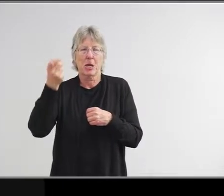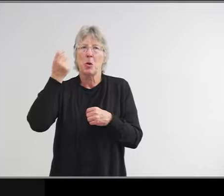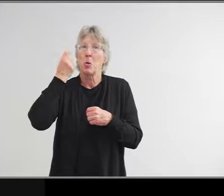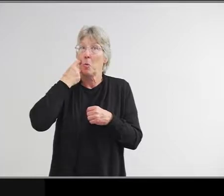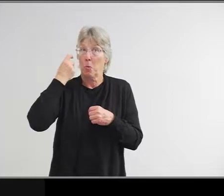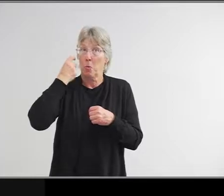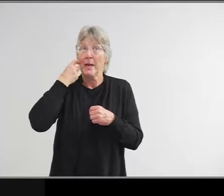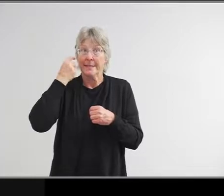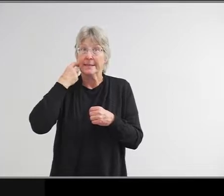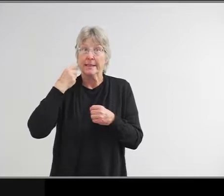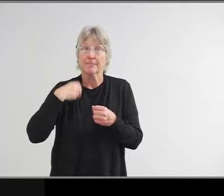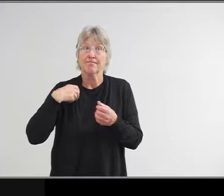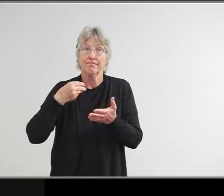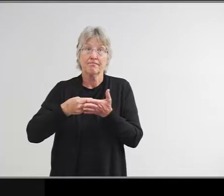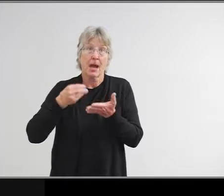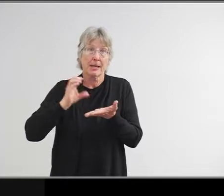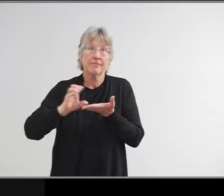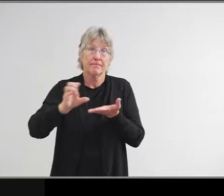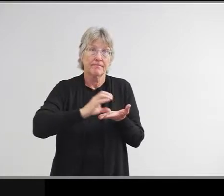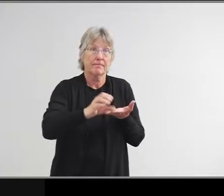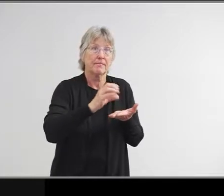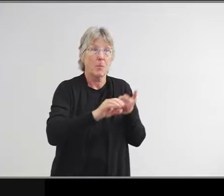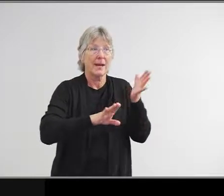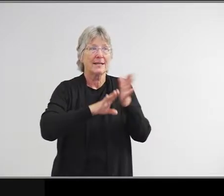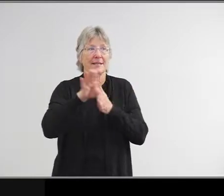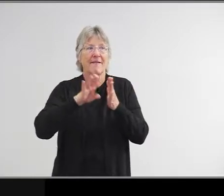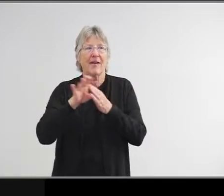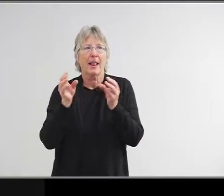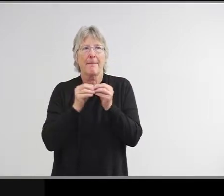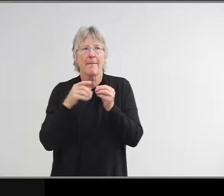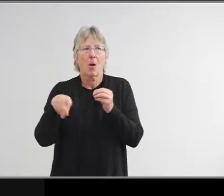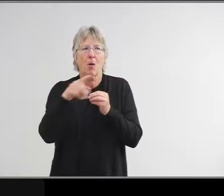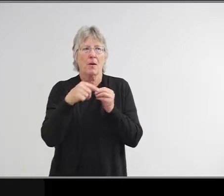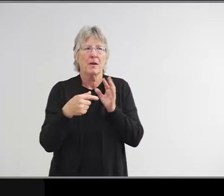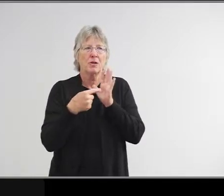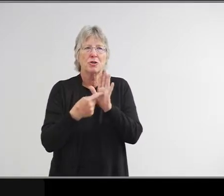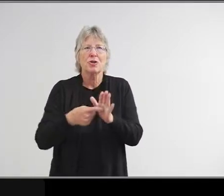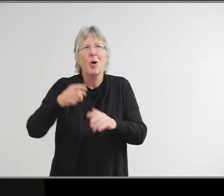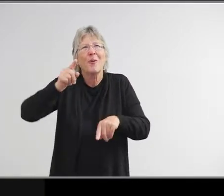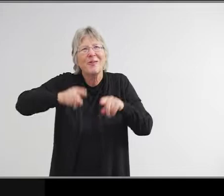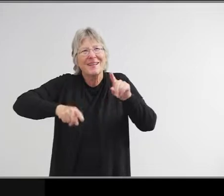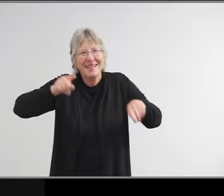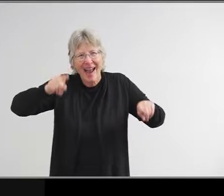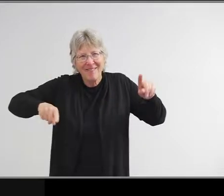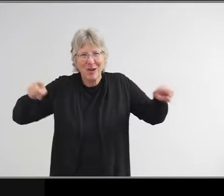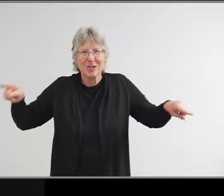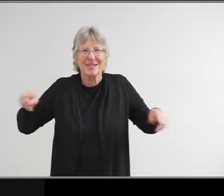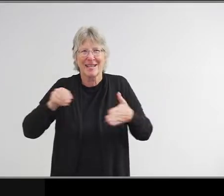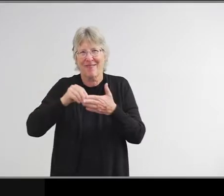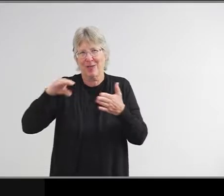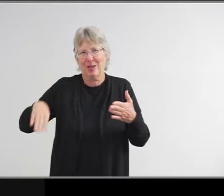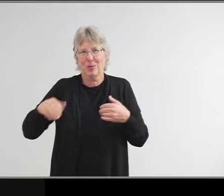we've been better able to develop our collections so that they reflect the diversity of our student body. This is a sampling of texts